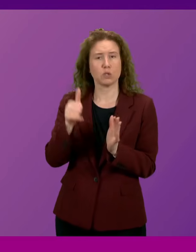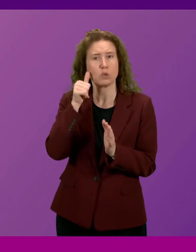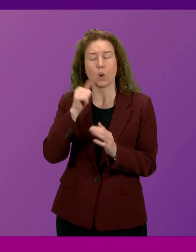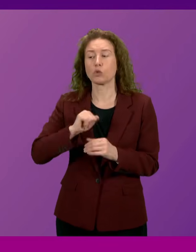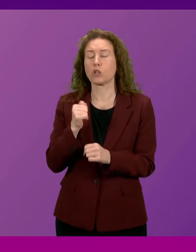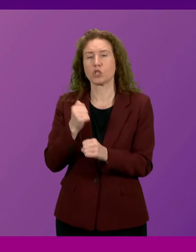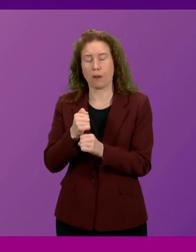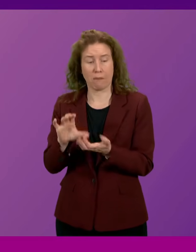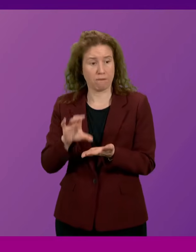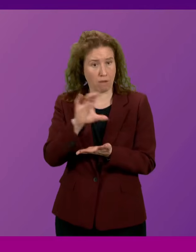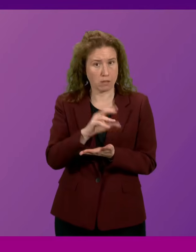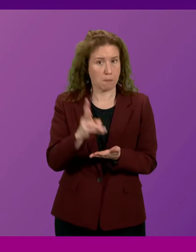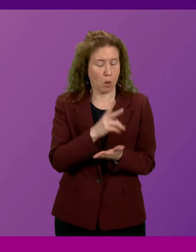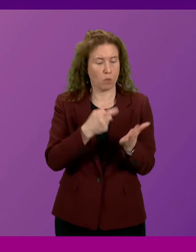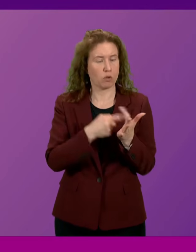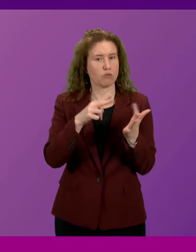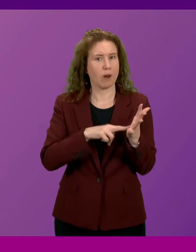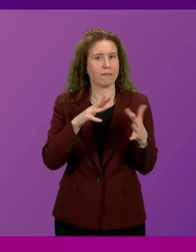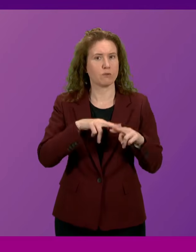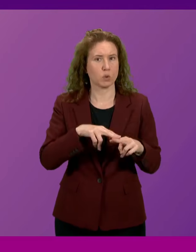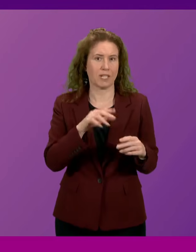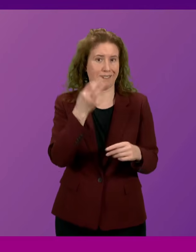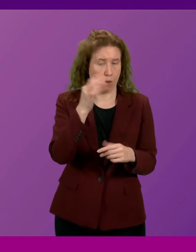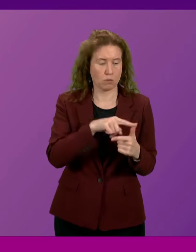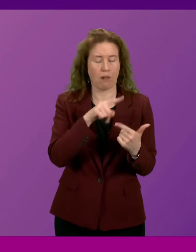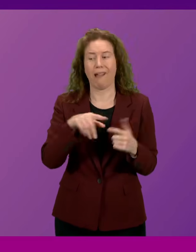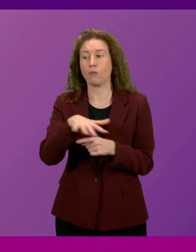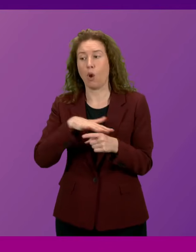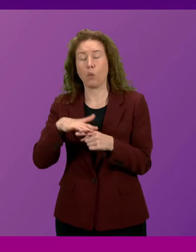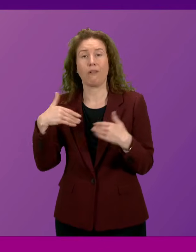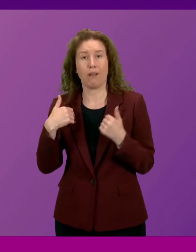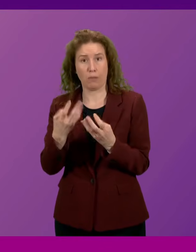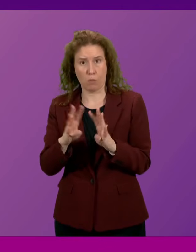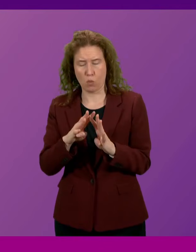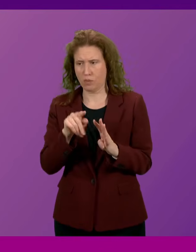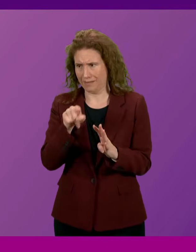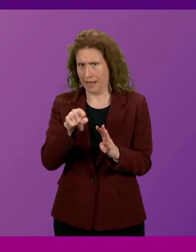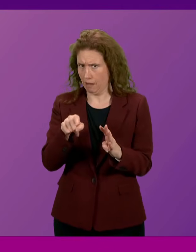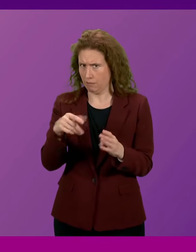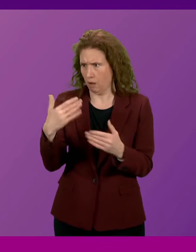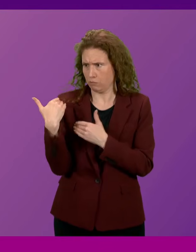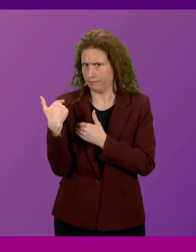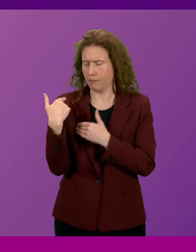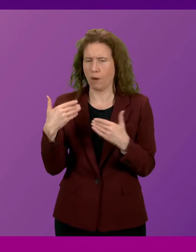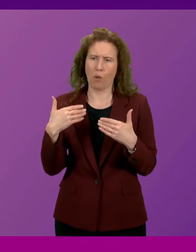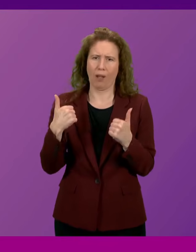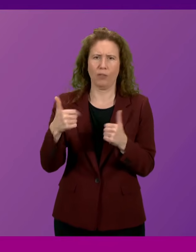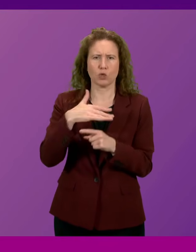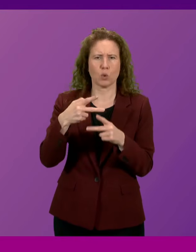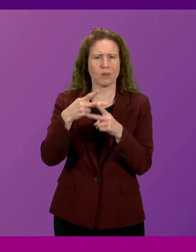Government funds both Renfrewshire Council and the local health board, which are the bodies that make up the health and social care partnership. The people who rely on Paisley’s disability